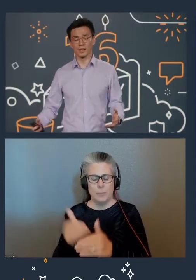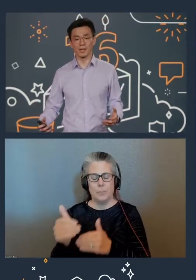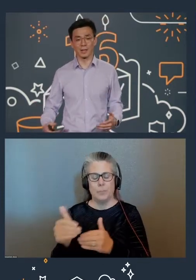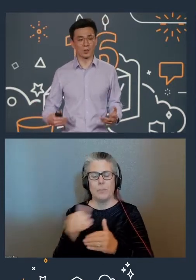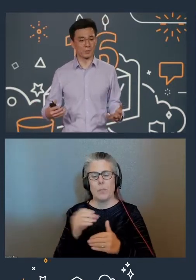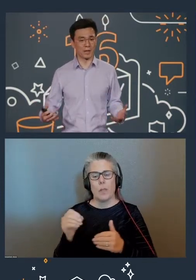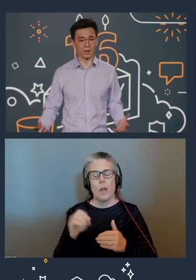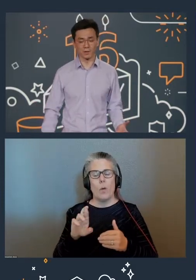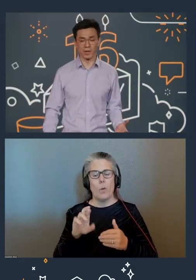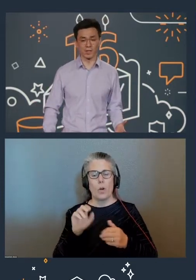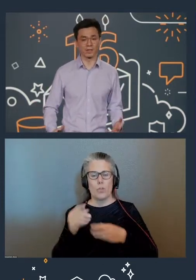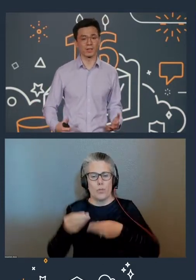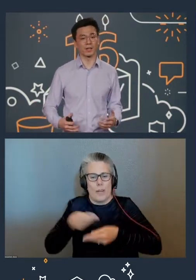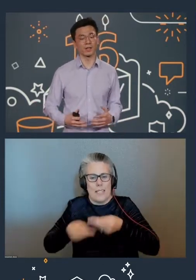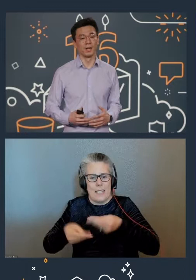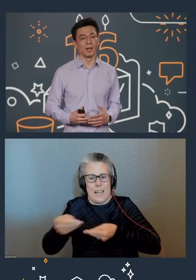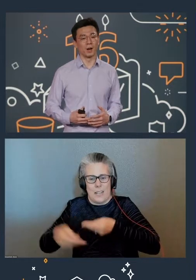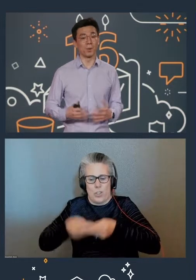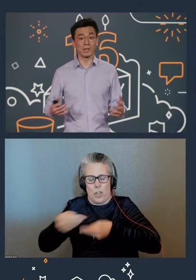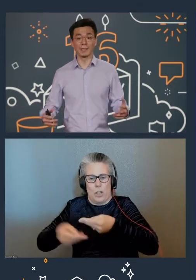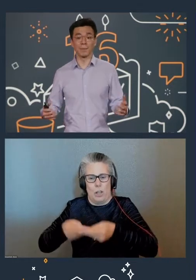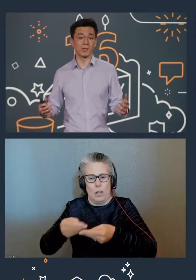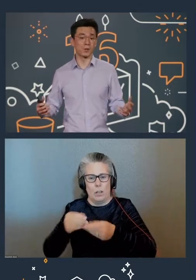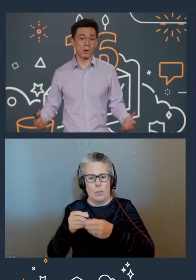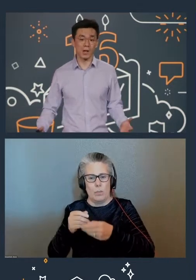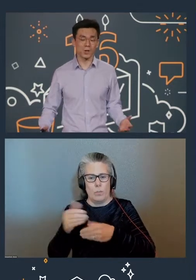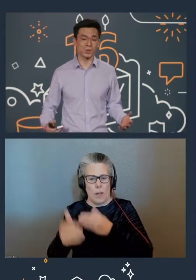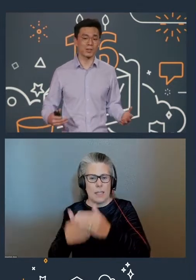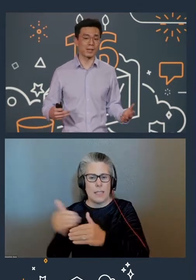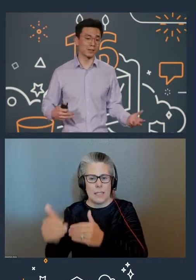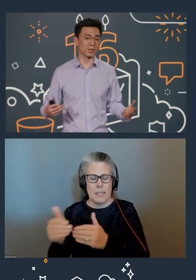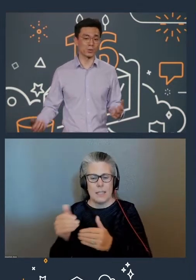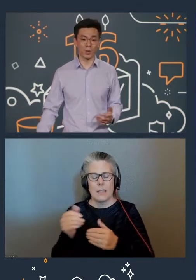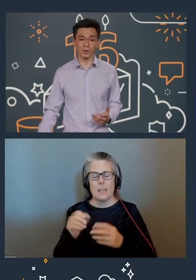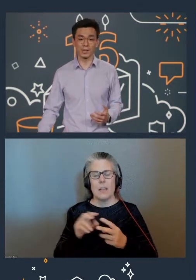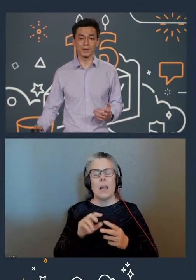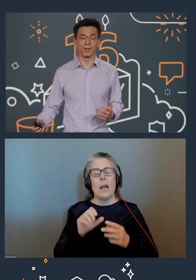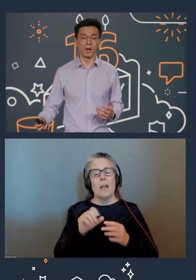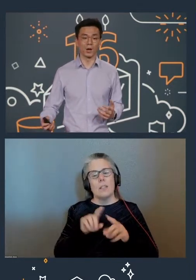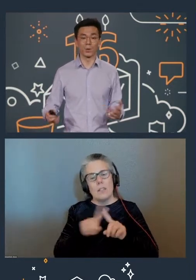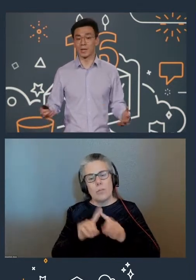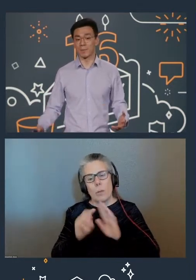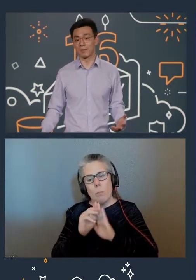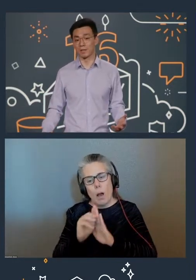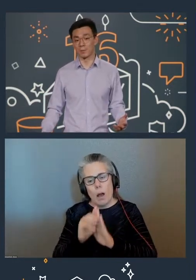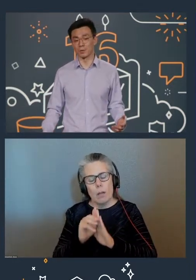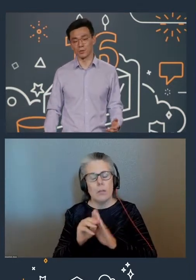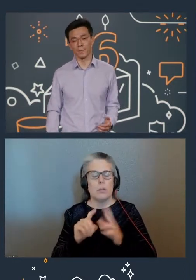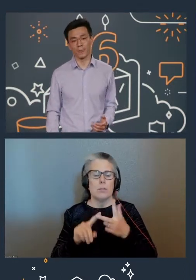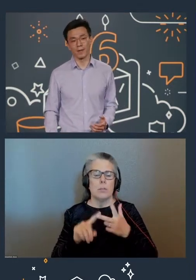there's many innovation such as multidimensional models, analytics queries, realtime pivot tables.